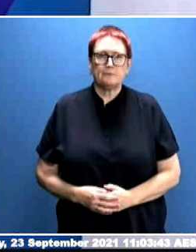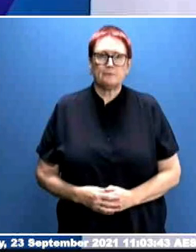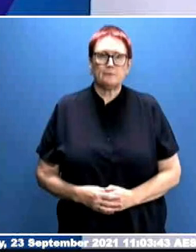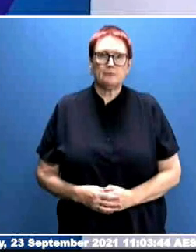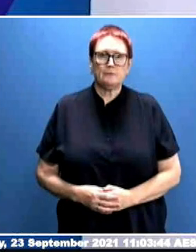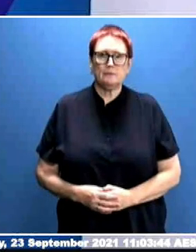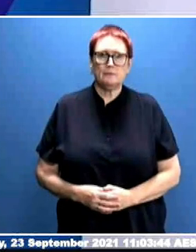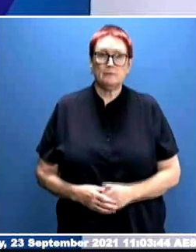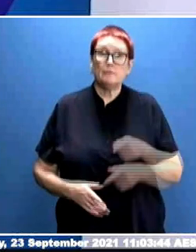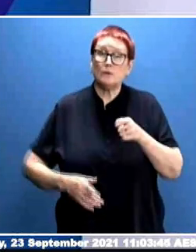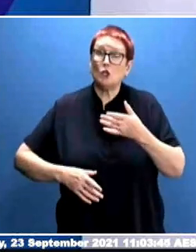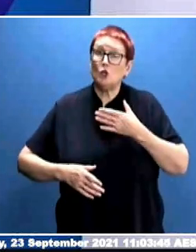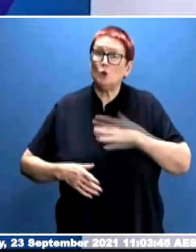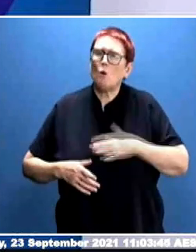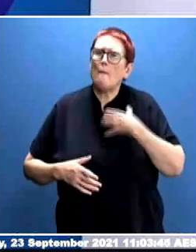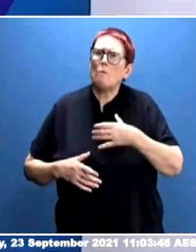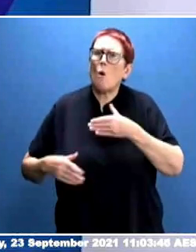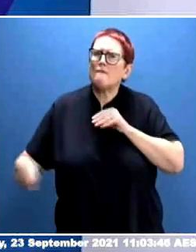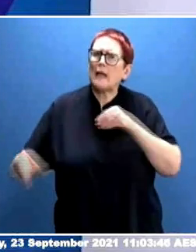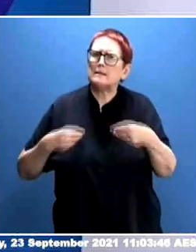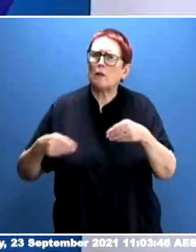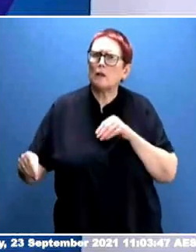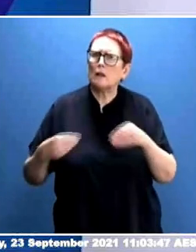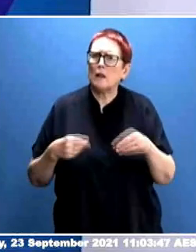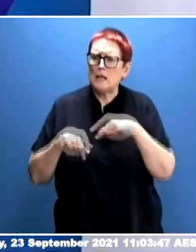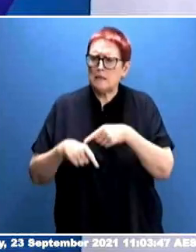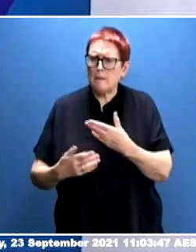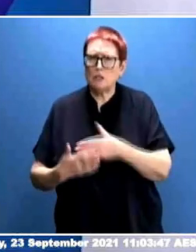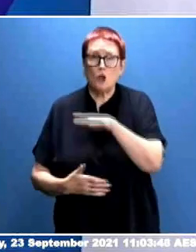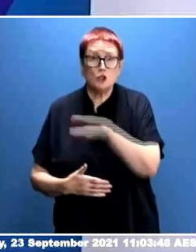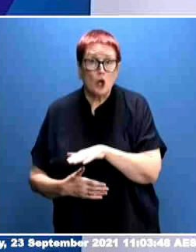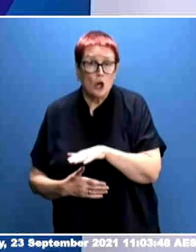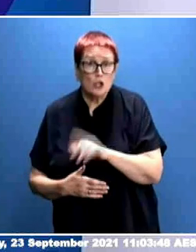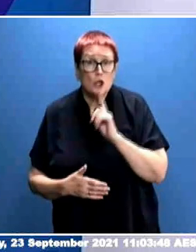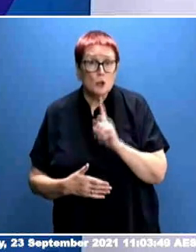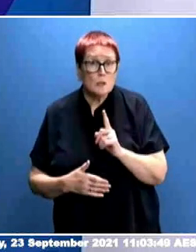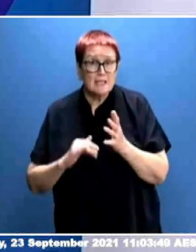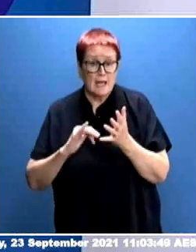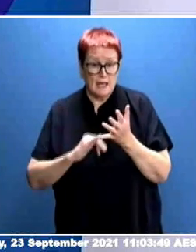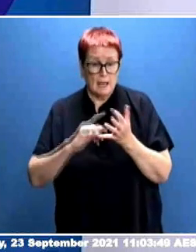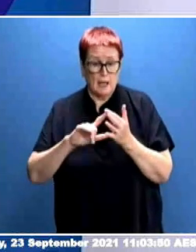it is that you want that flexibility, you understand "secure" not necessarily to mean that for a particular child